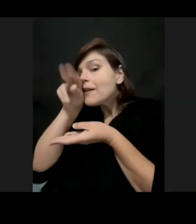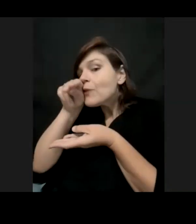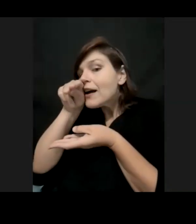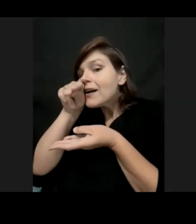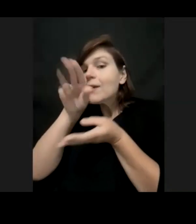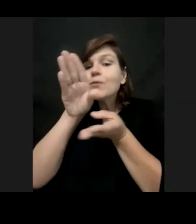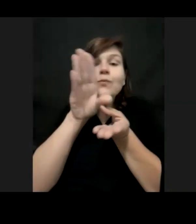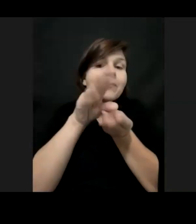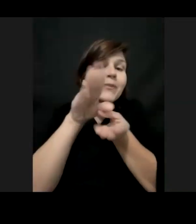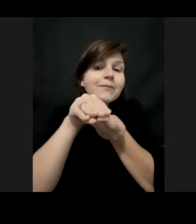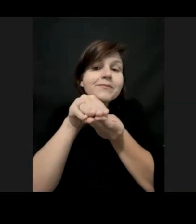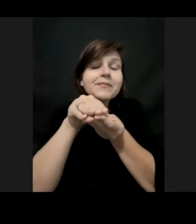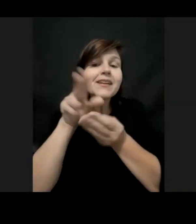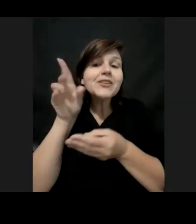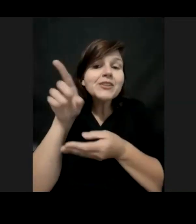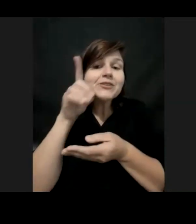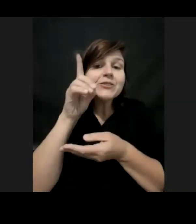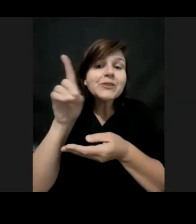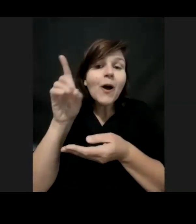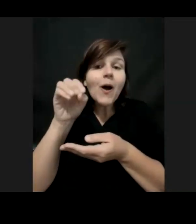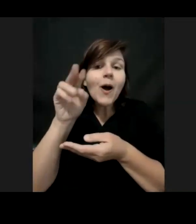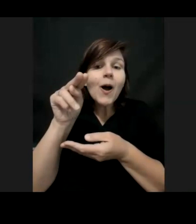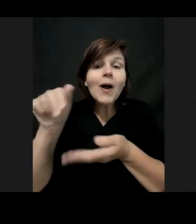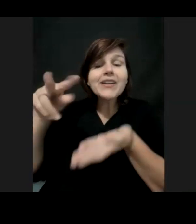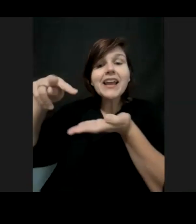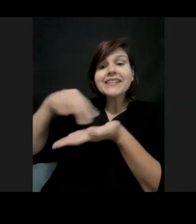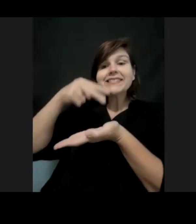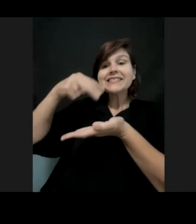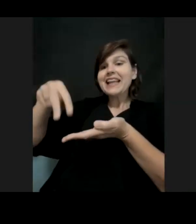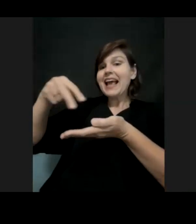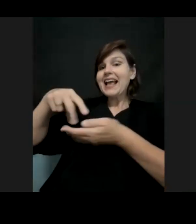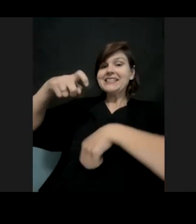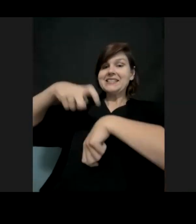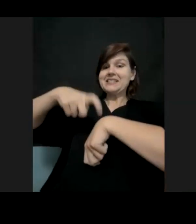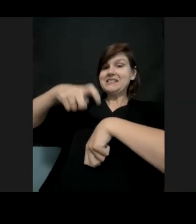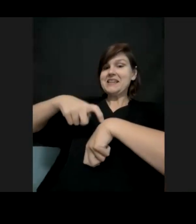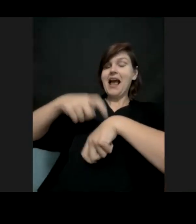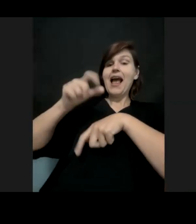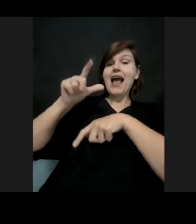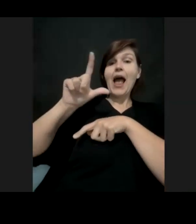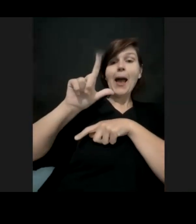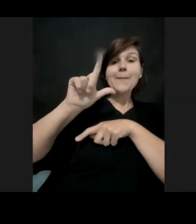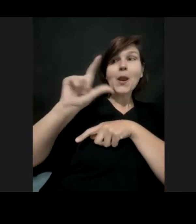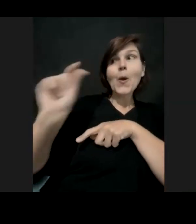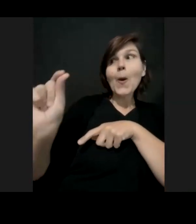“It's time for me to go and dance with my duck friends. Goodbye,” said Danna the Dancing Duck.